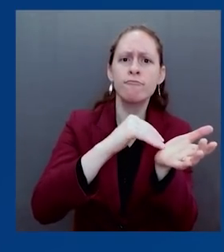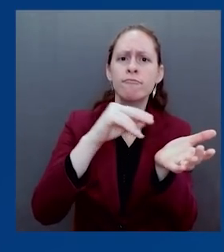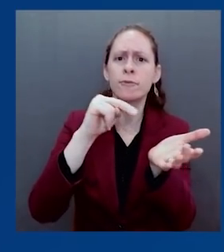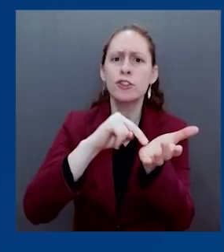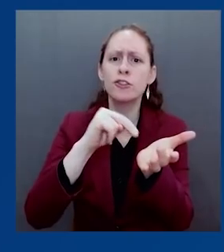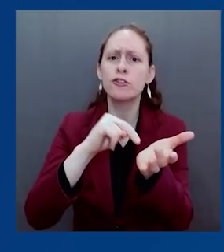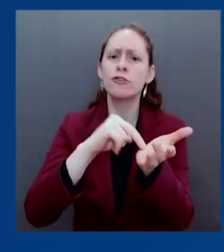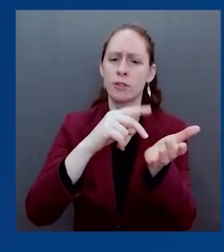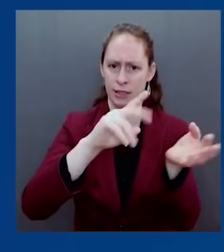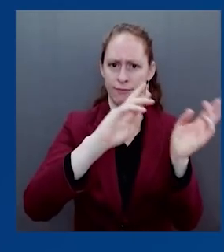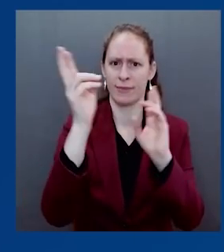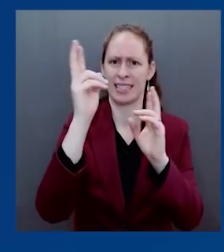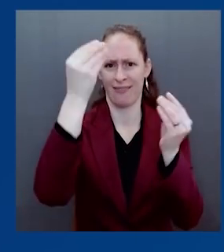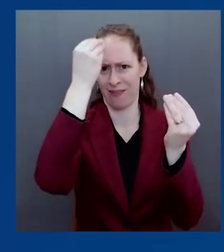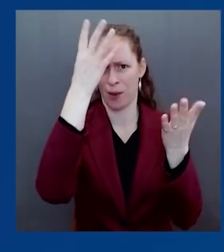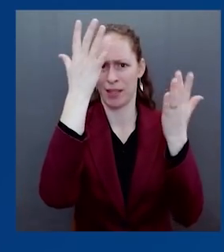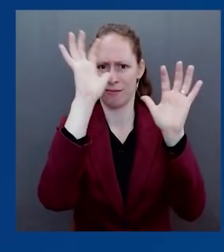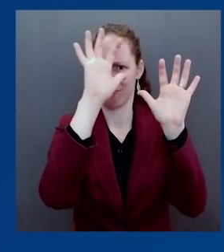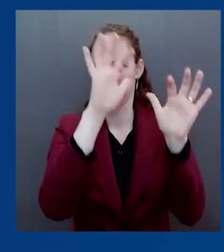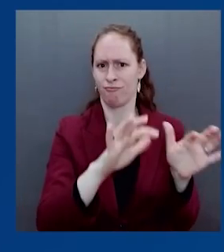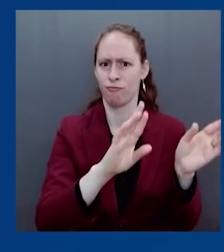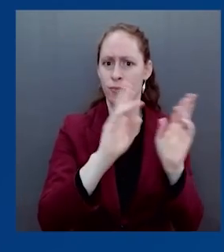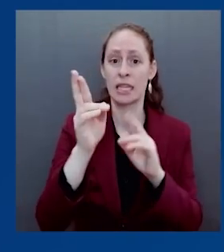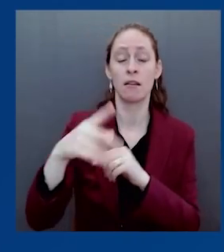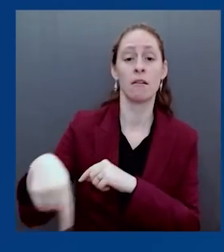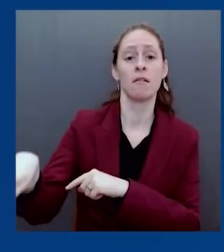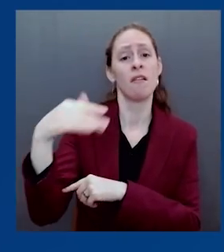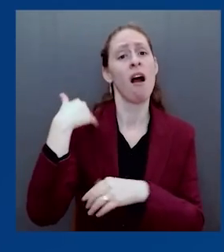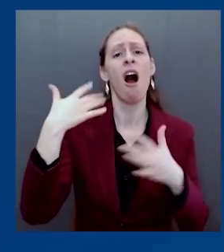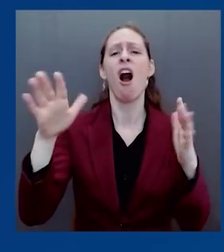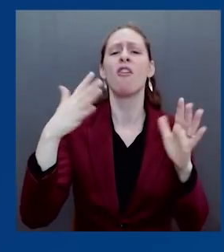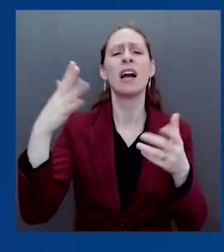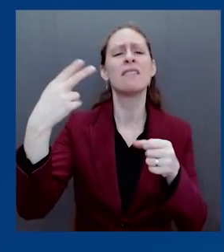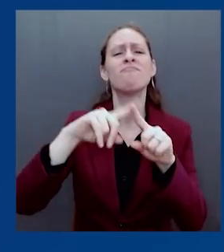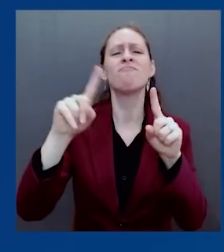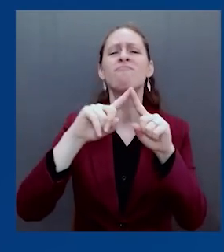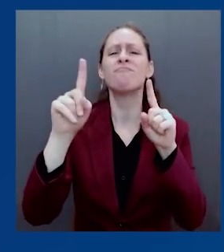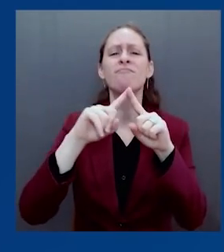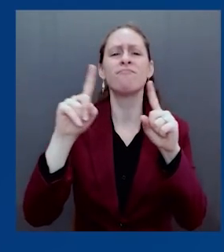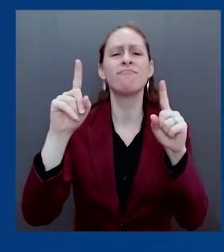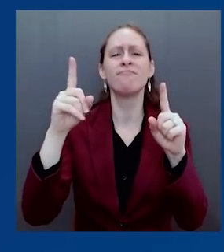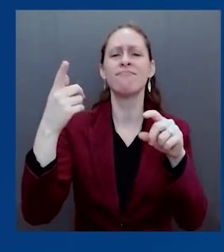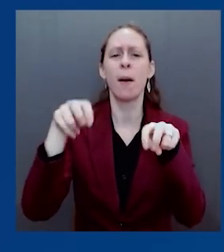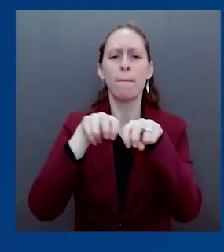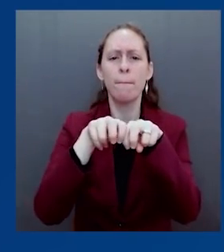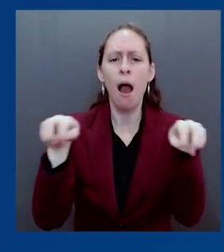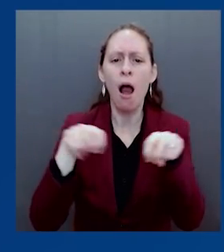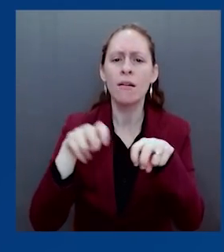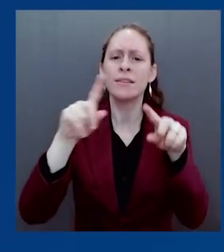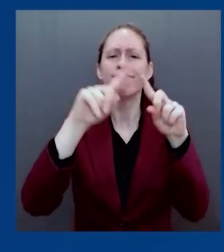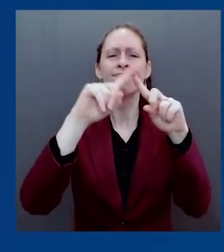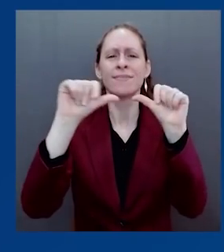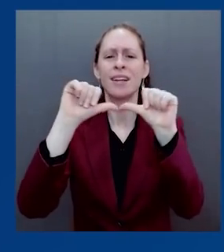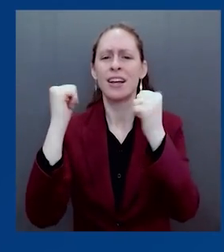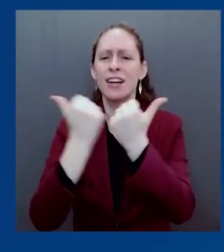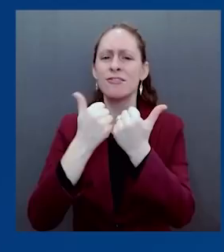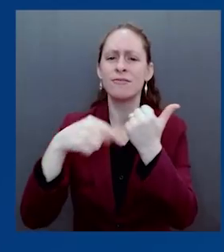from six government agencies, with 42 voting members from 10 professional medical societies,